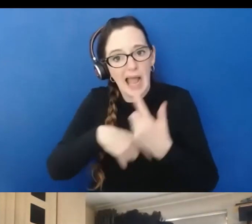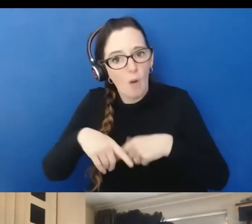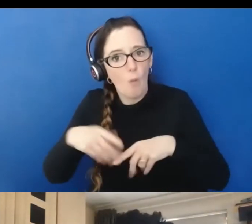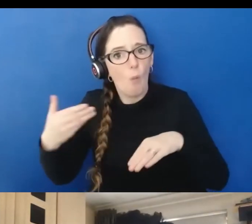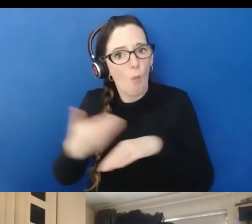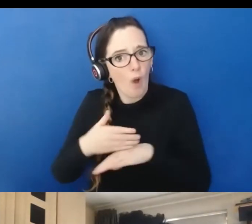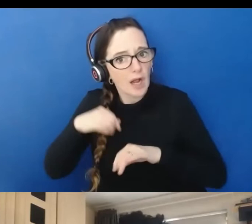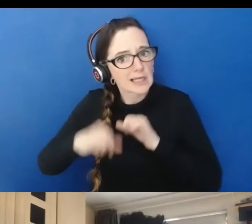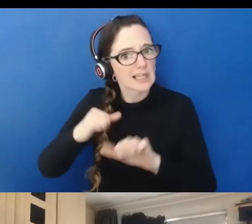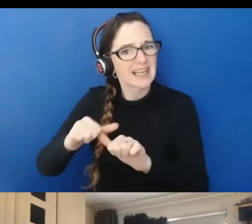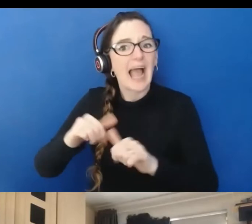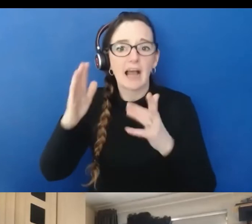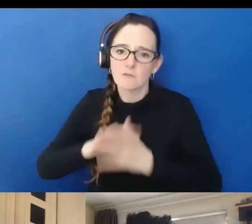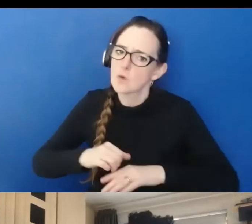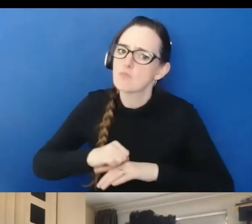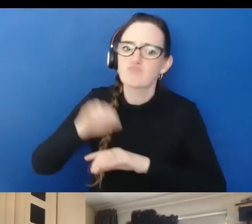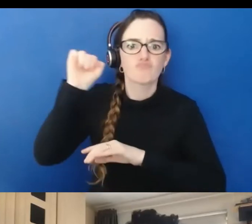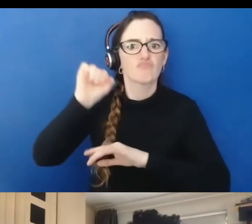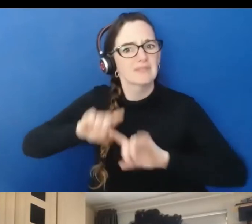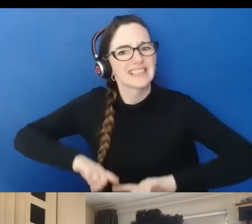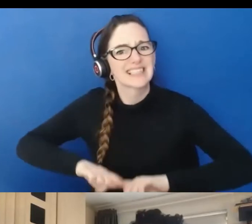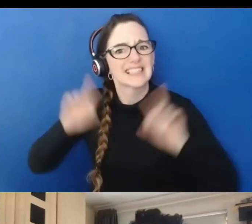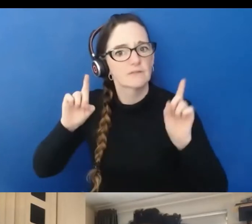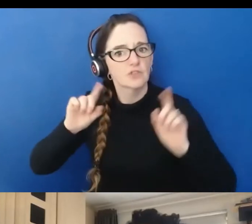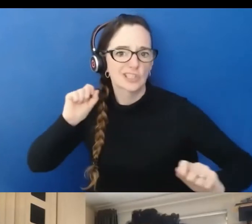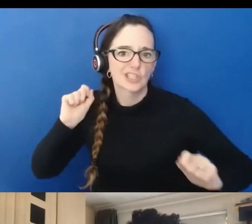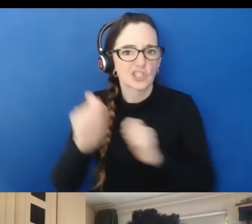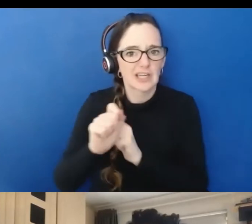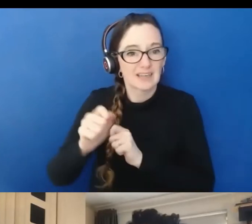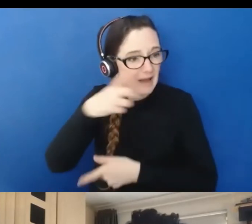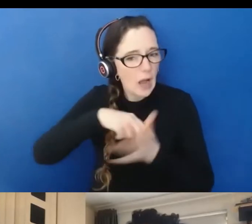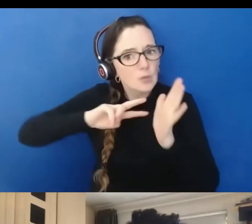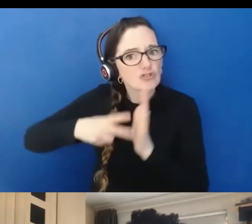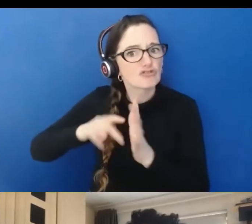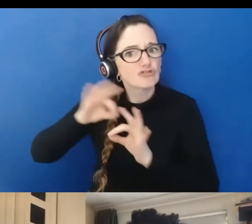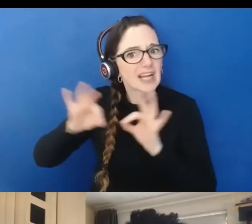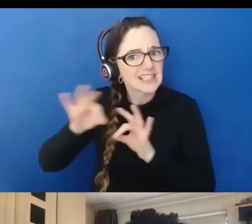practice with each other and our strategies of participation